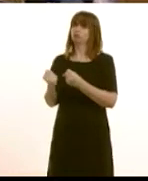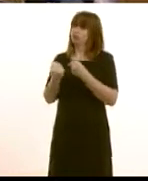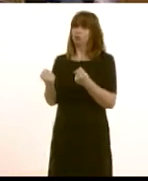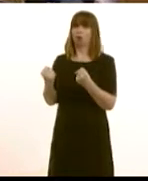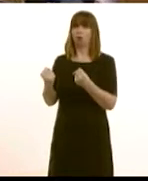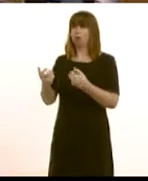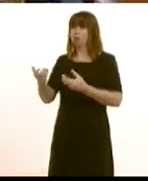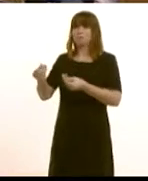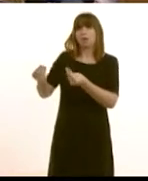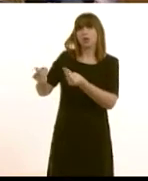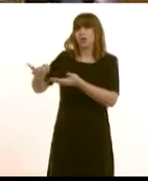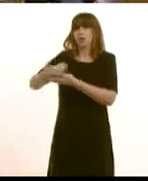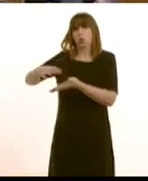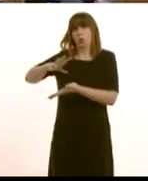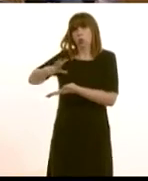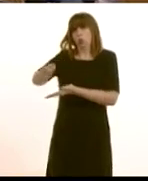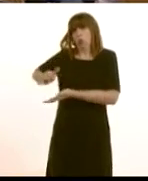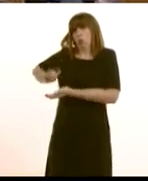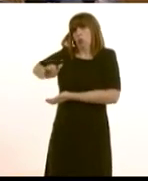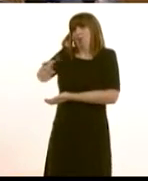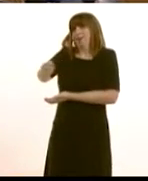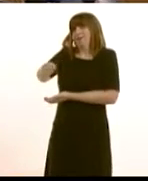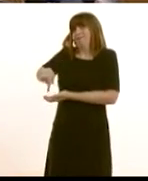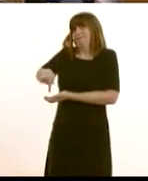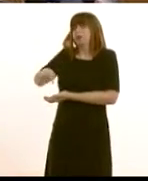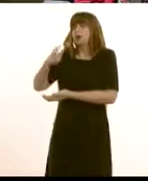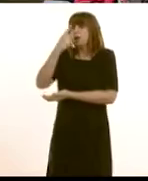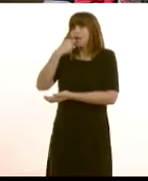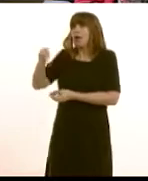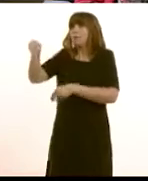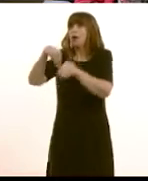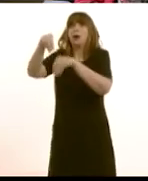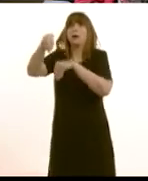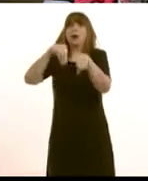terms of their reserves, in terms of the income that they can attract. Yes, we will listen